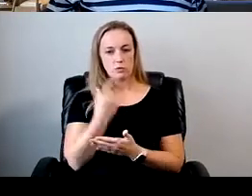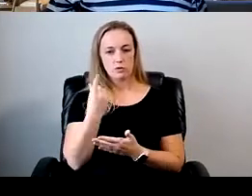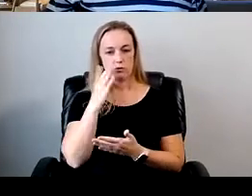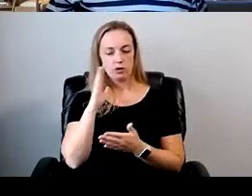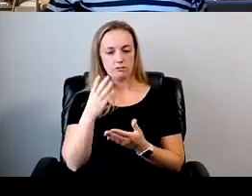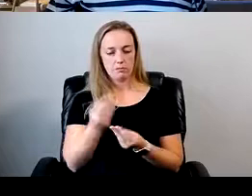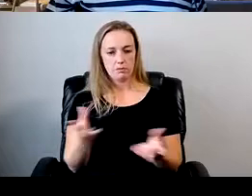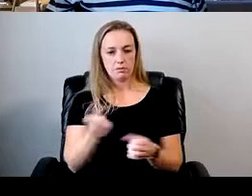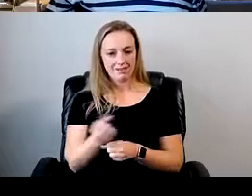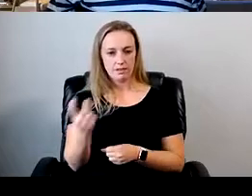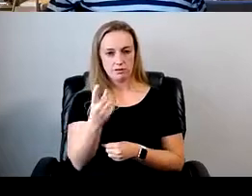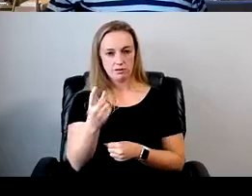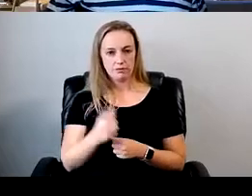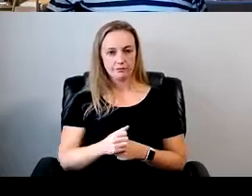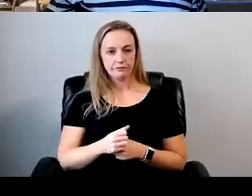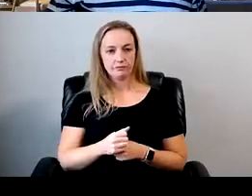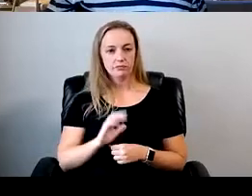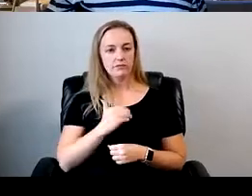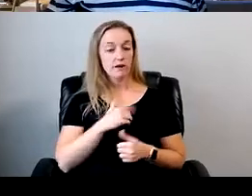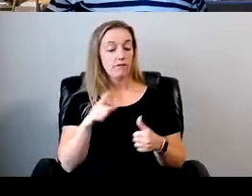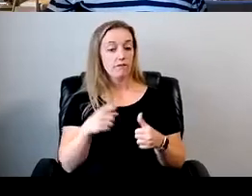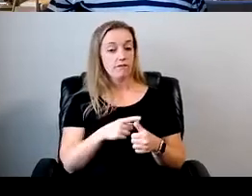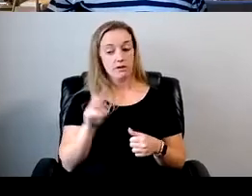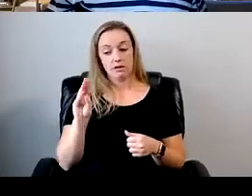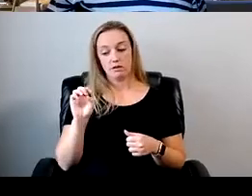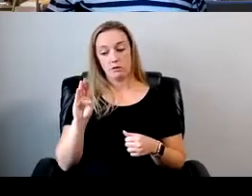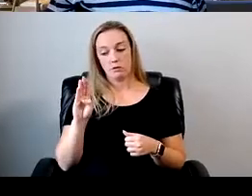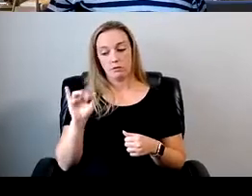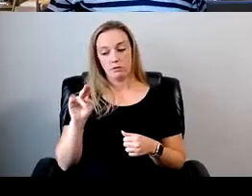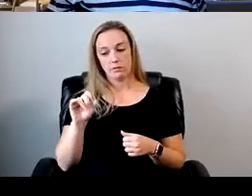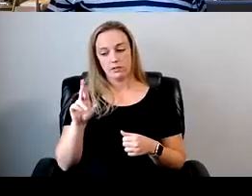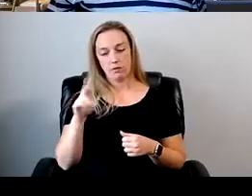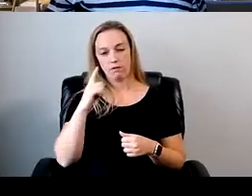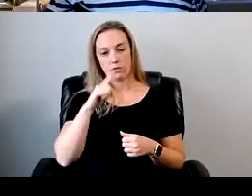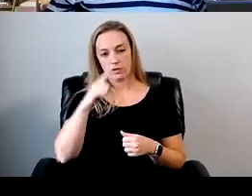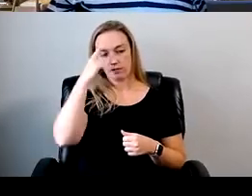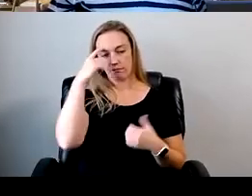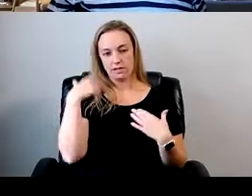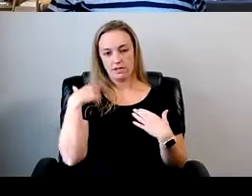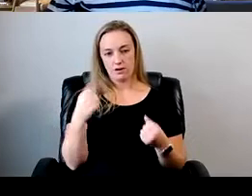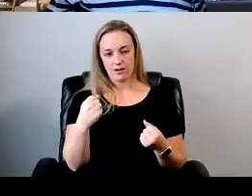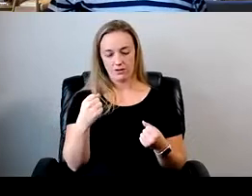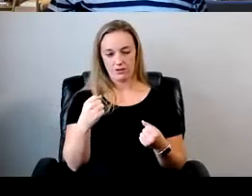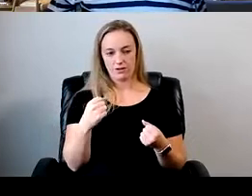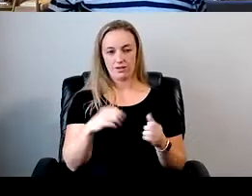And our first webinar for the Mental Health and Developmental Disabilities National Training Center was actually with Karen Harvey.